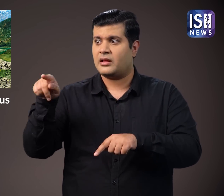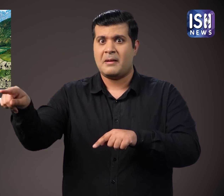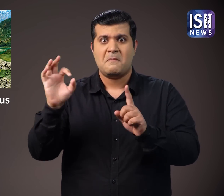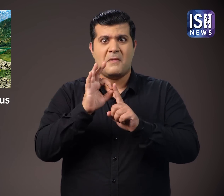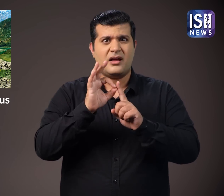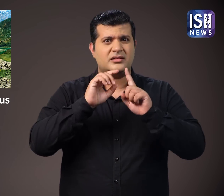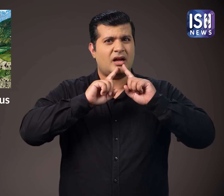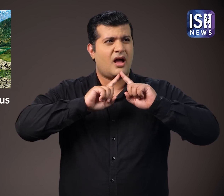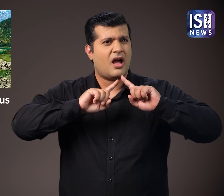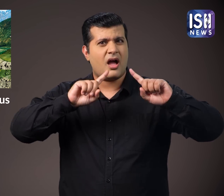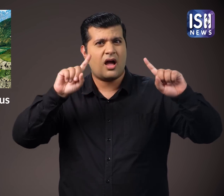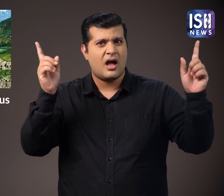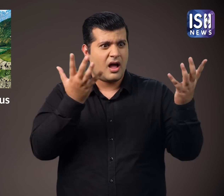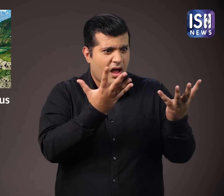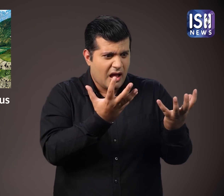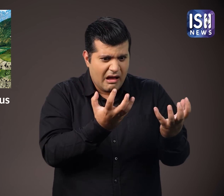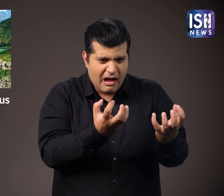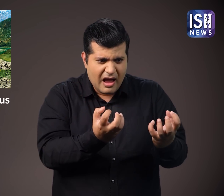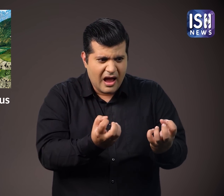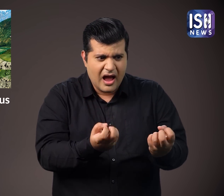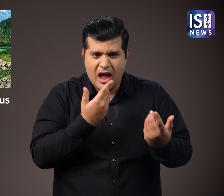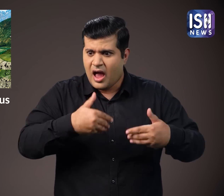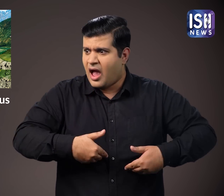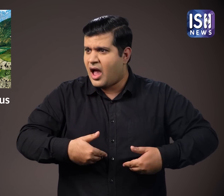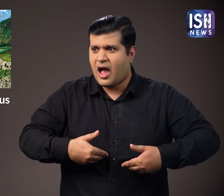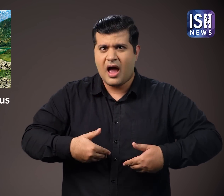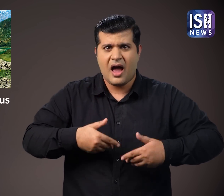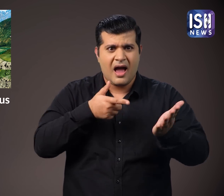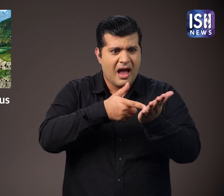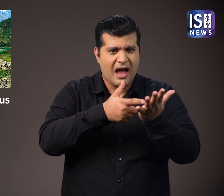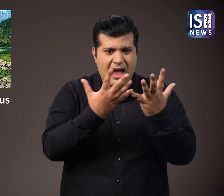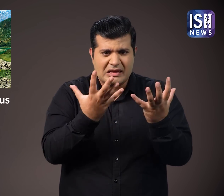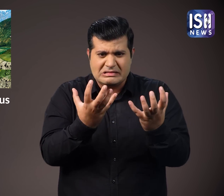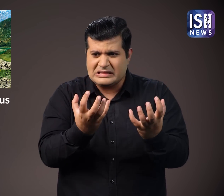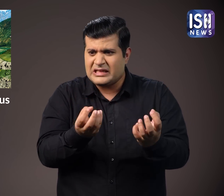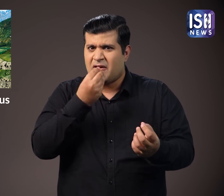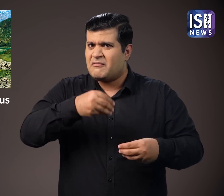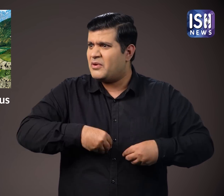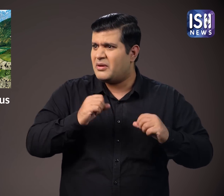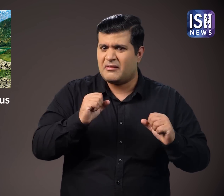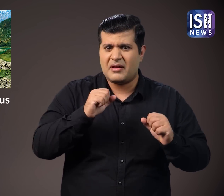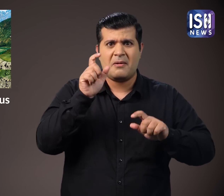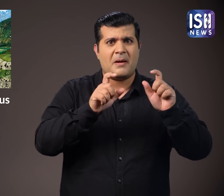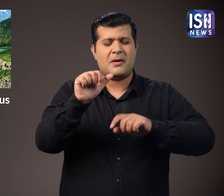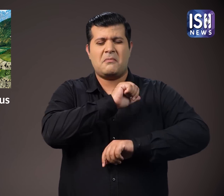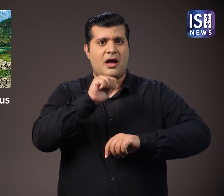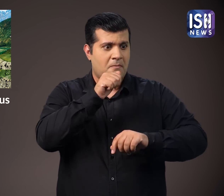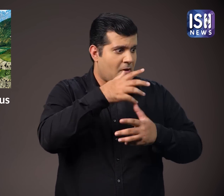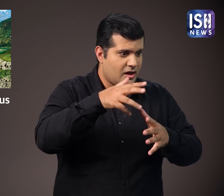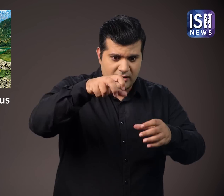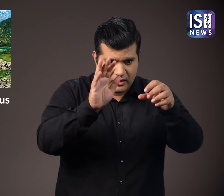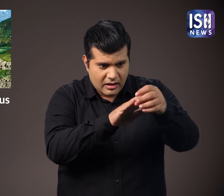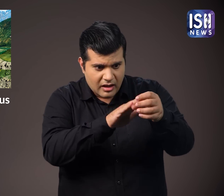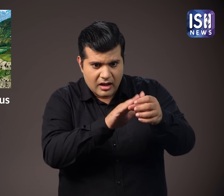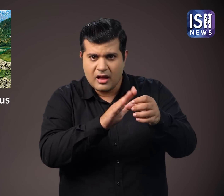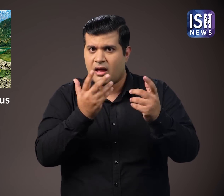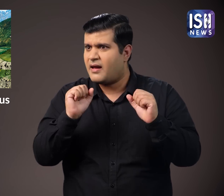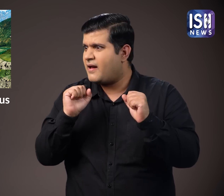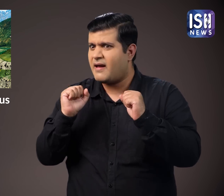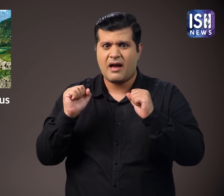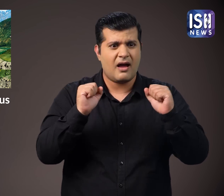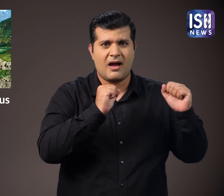Pakistan will cry over dry lands, food scarcity, poor crop yields, and even lack of water for bathing.